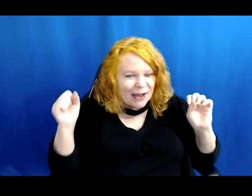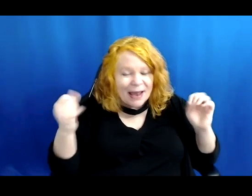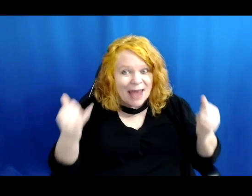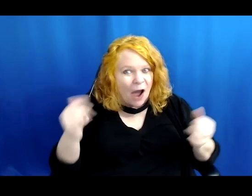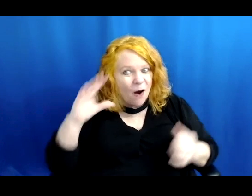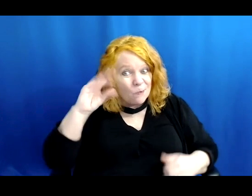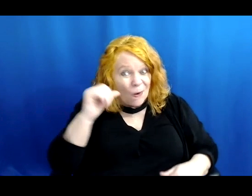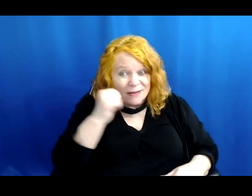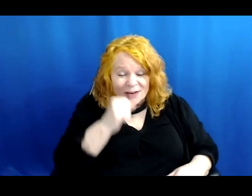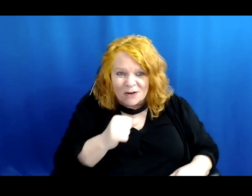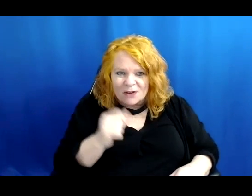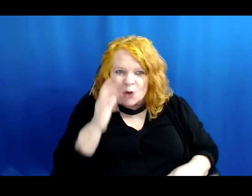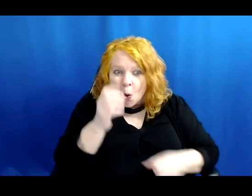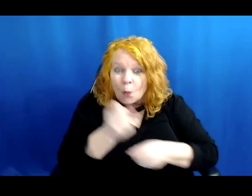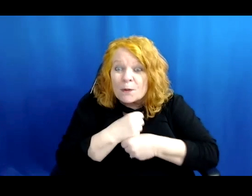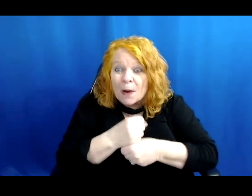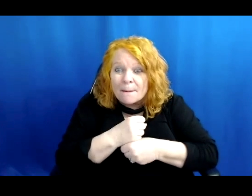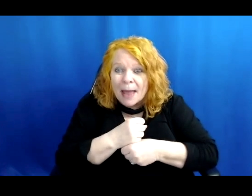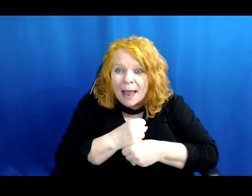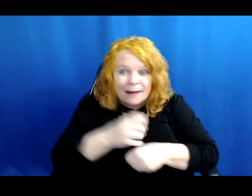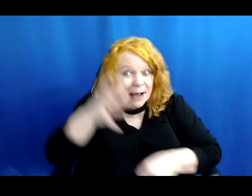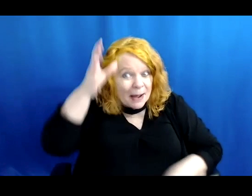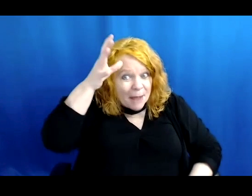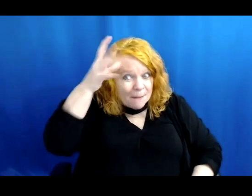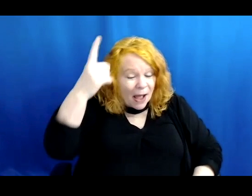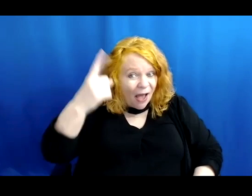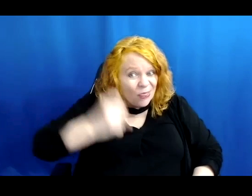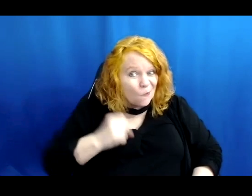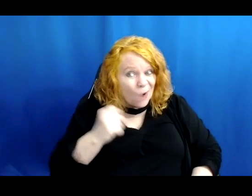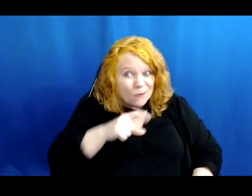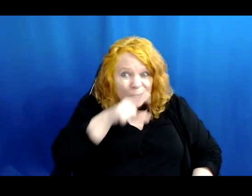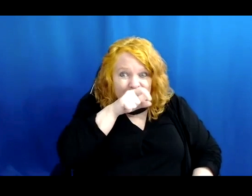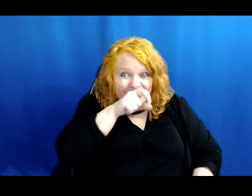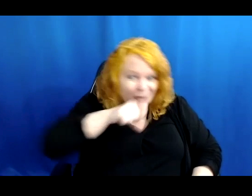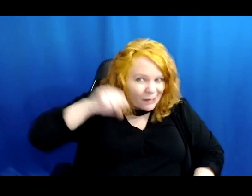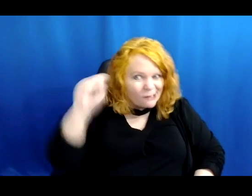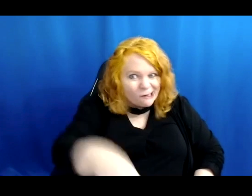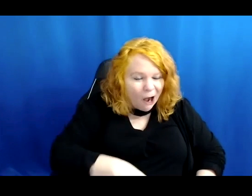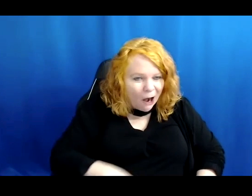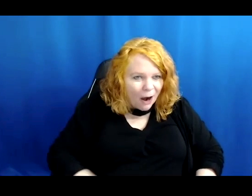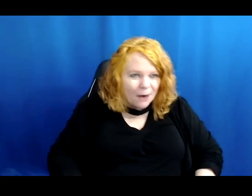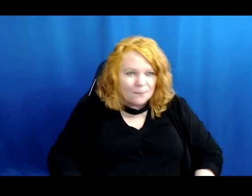going to make Papa the One-Winged Parrot yeah! Papa! Midwest Marvin: “Gwyn, can I watch?”